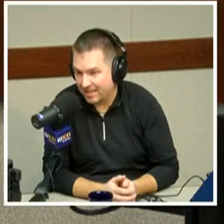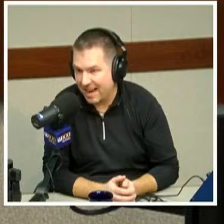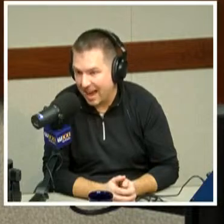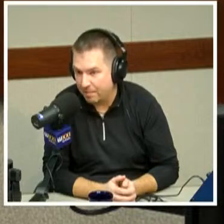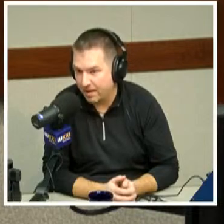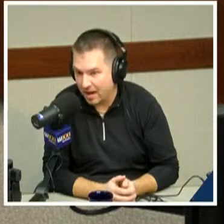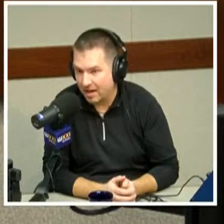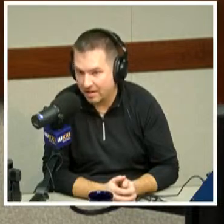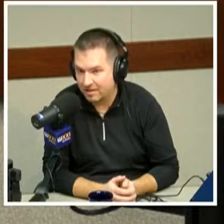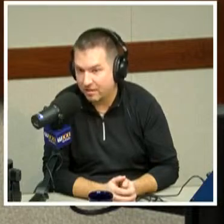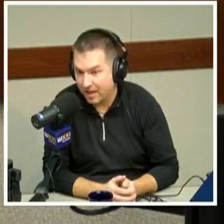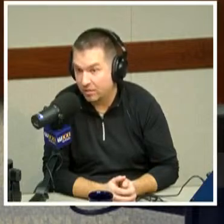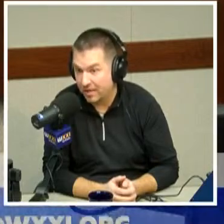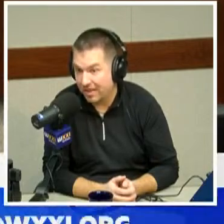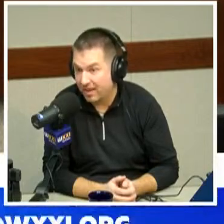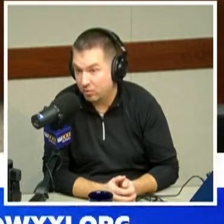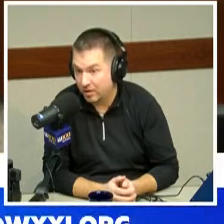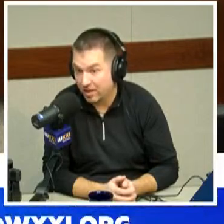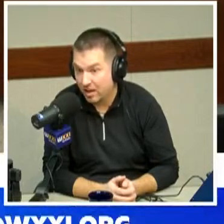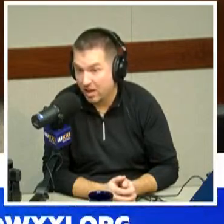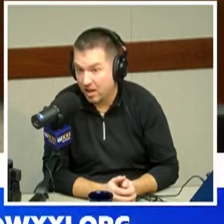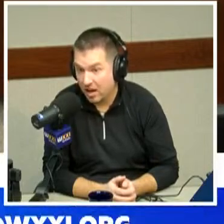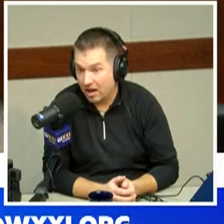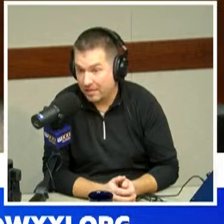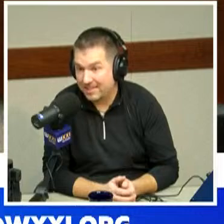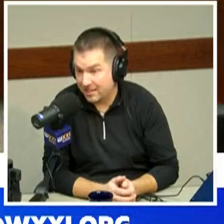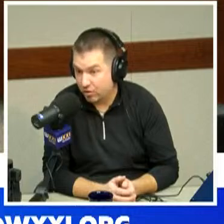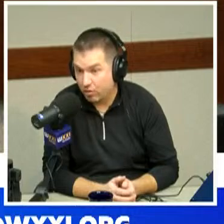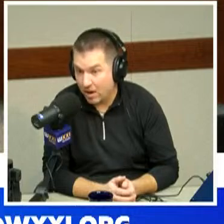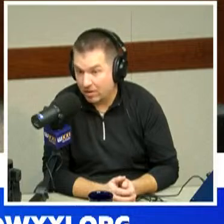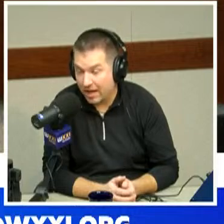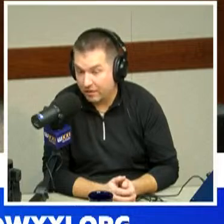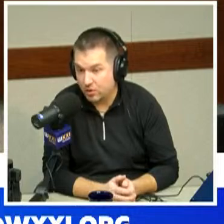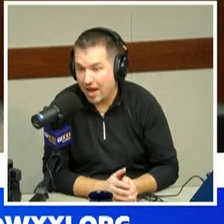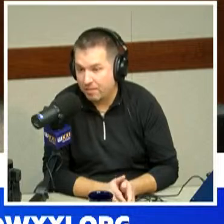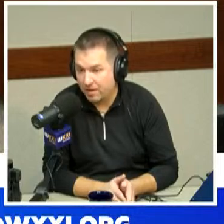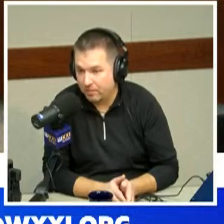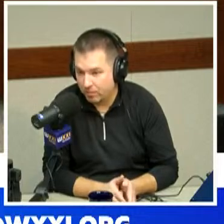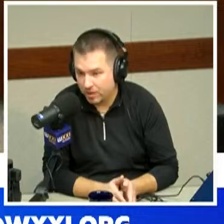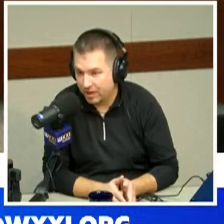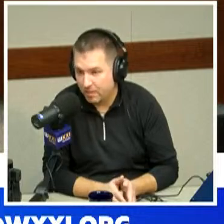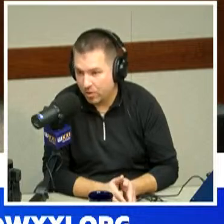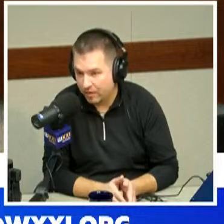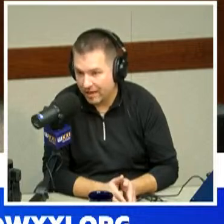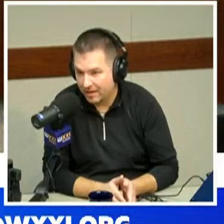that happen on development that really um exist throughout life so I've been really motivated